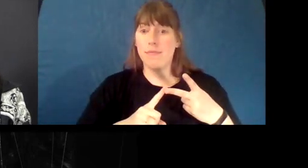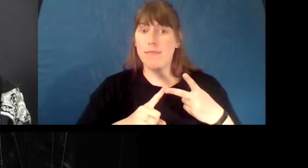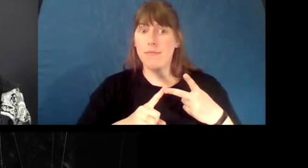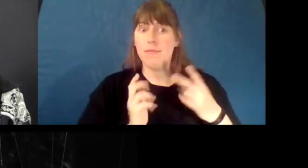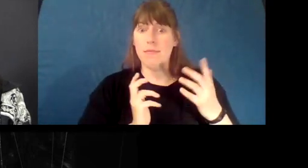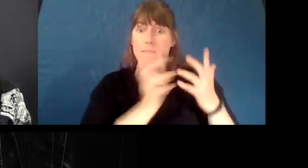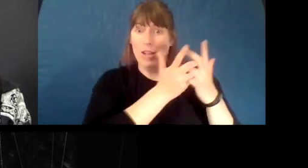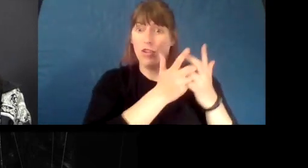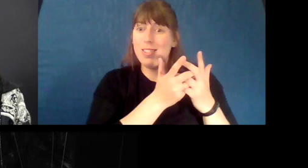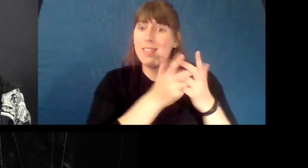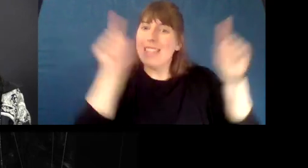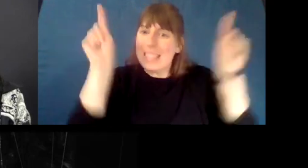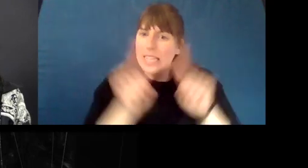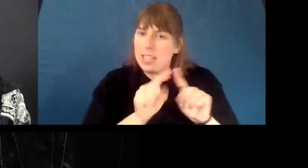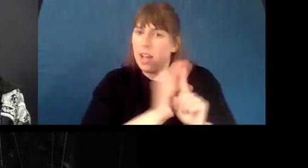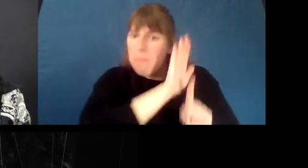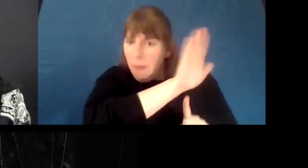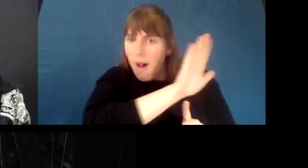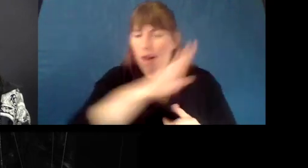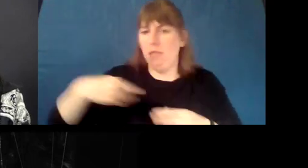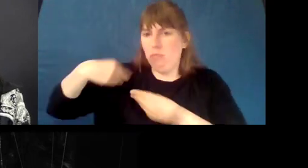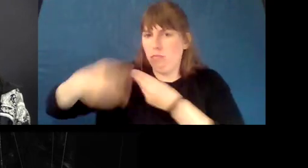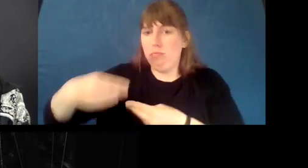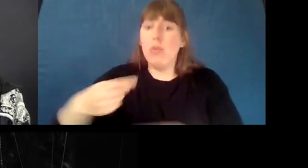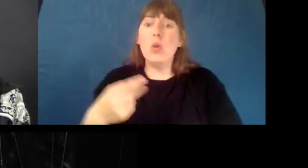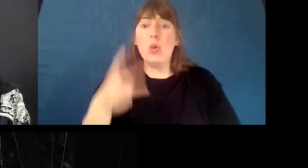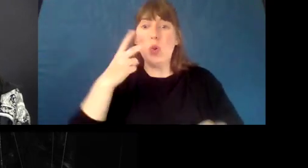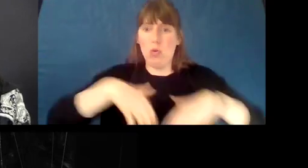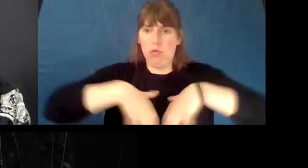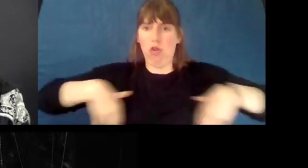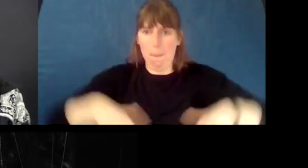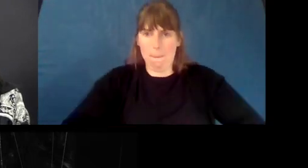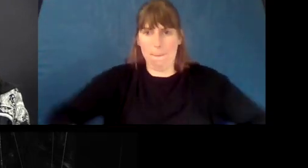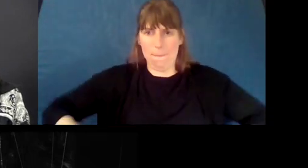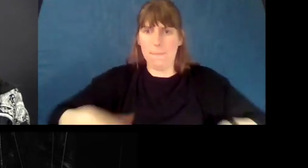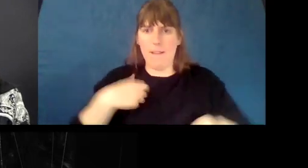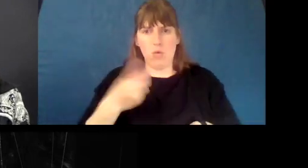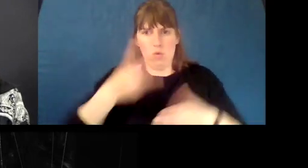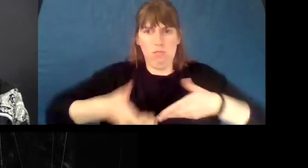Indian traditional wear, where you have two pieces, a top and a bottom representing a Lehenga.